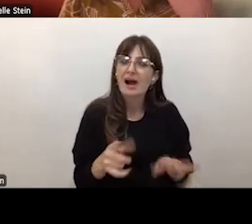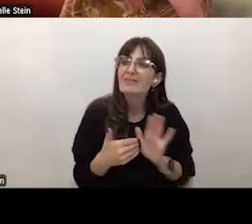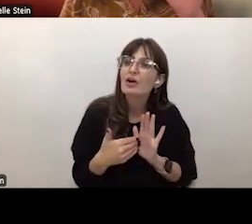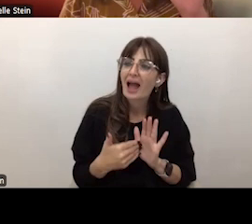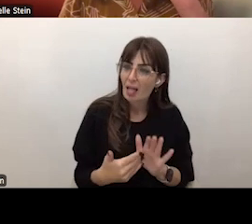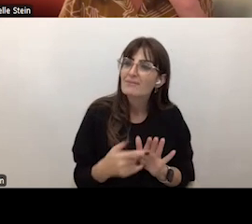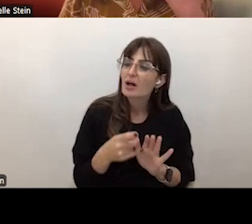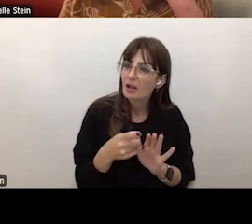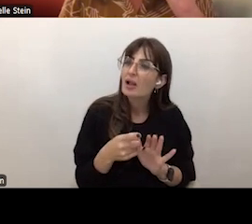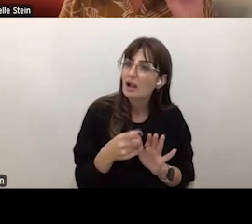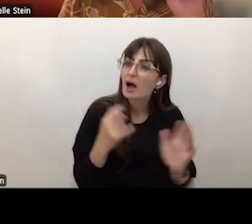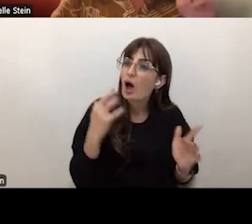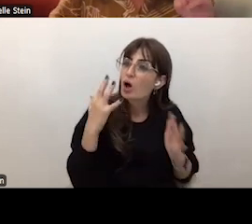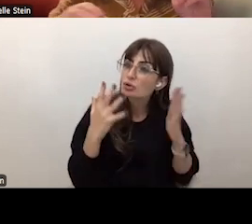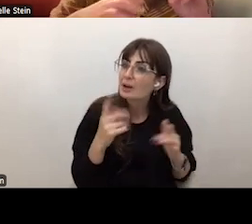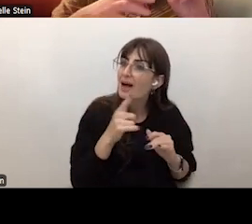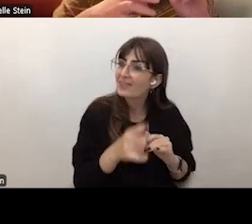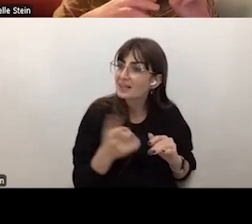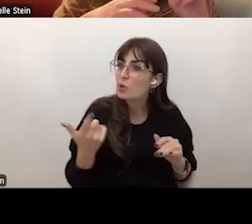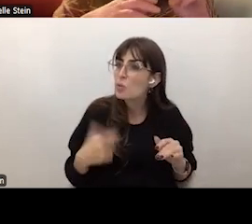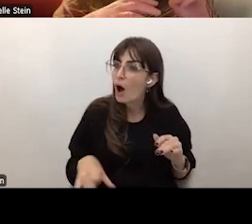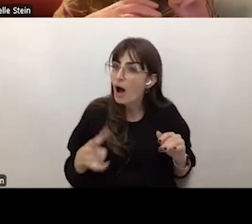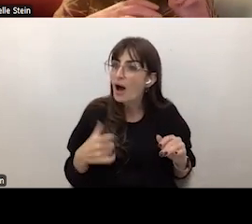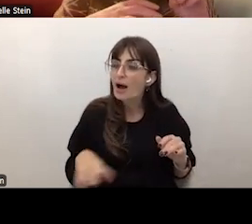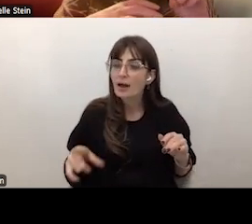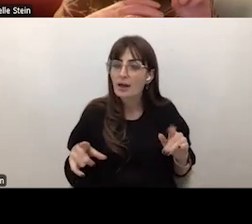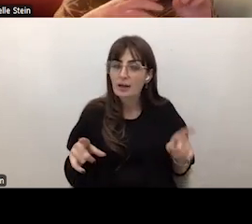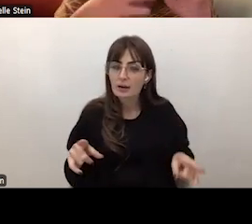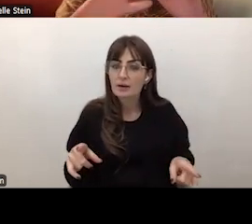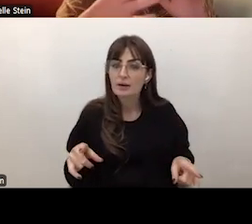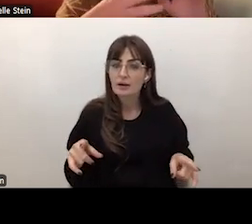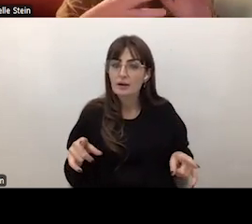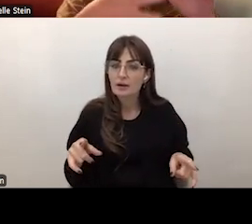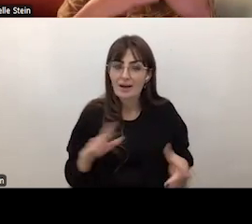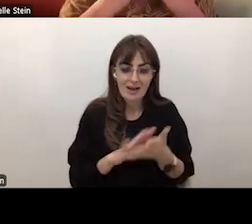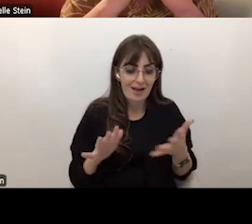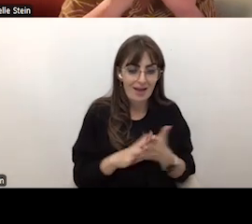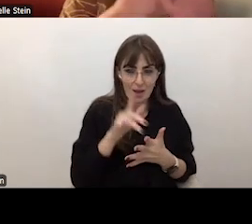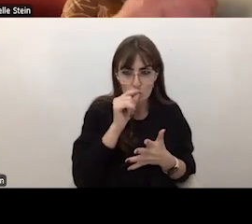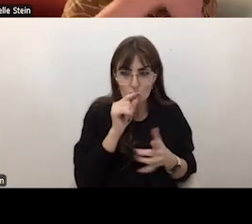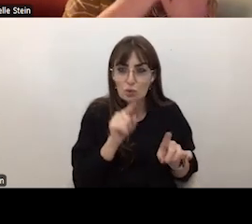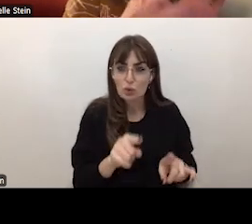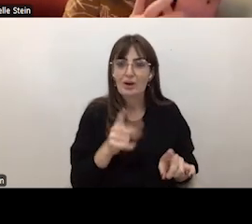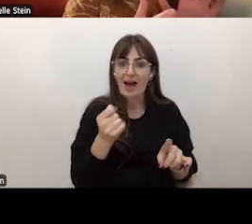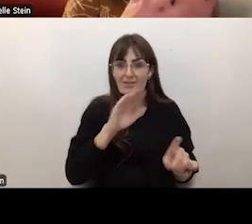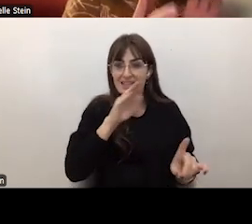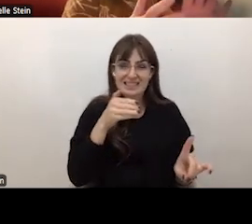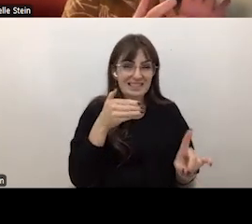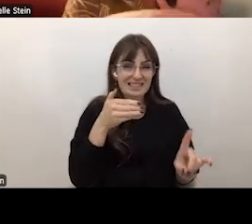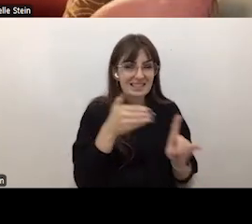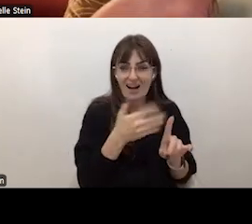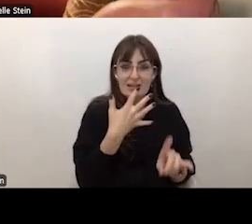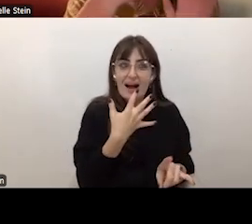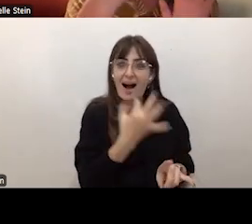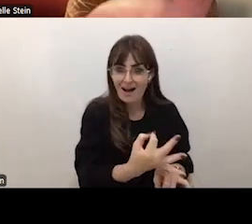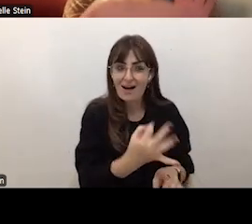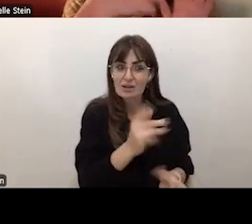about. When you are looking at how you could have very targeted asks of the donors if you know what